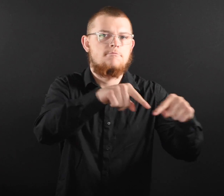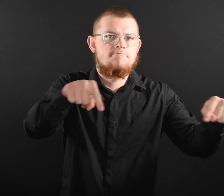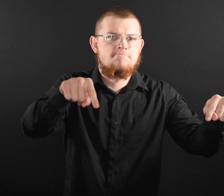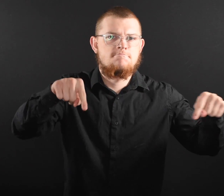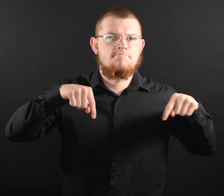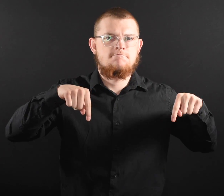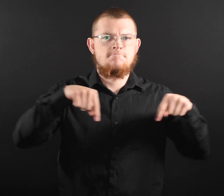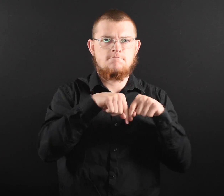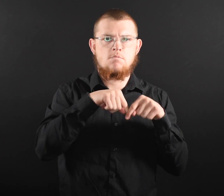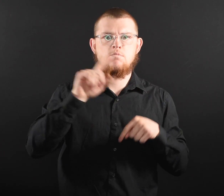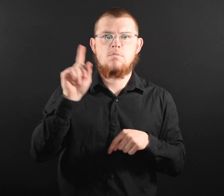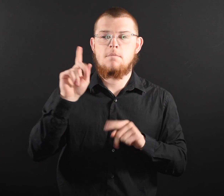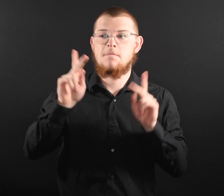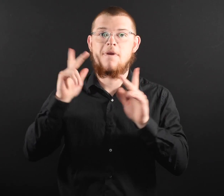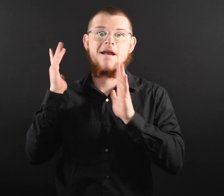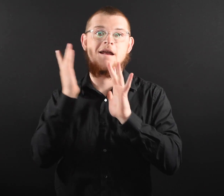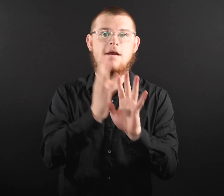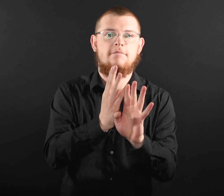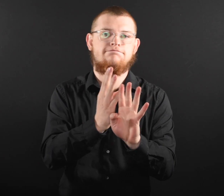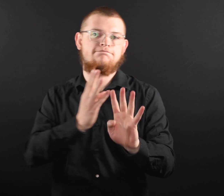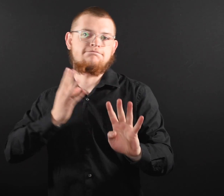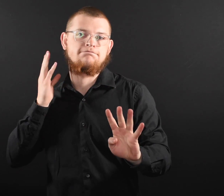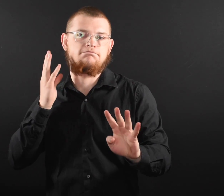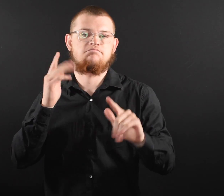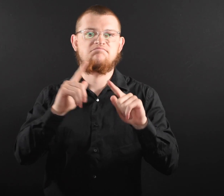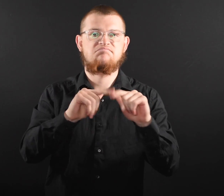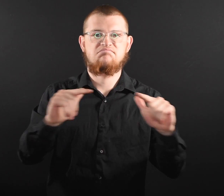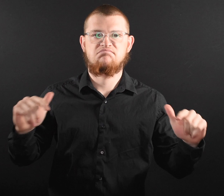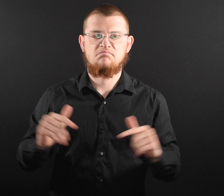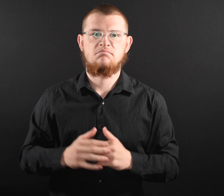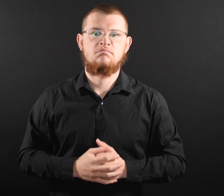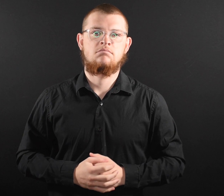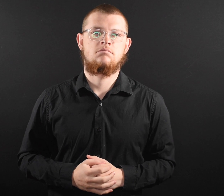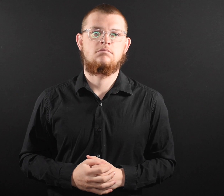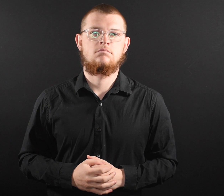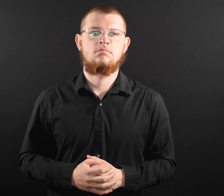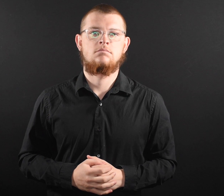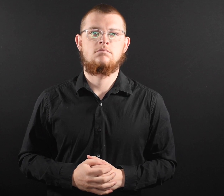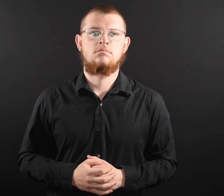lane lines, and/or marking of adjacent areas where customers may be waiting for service).